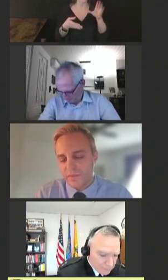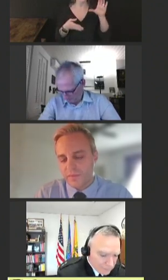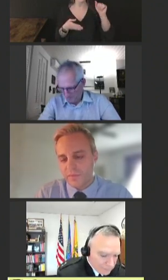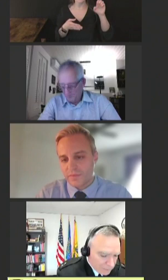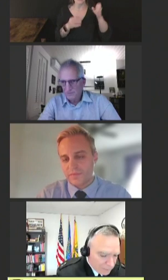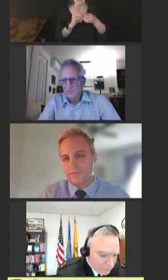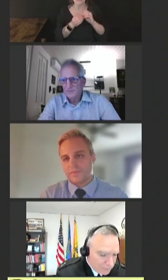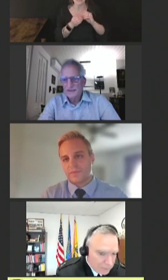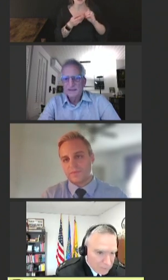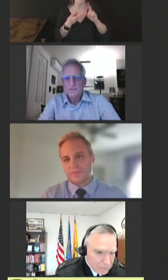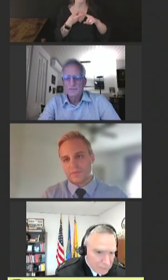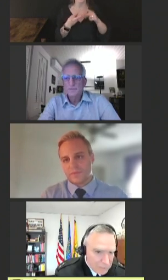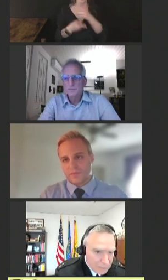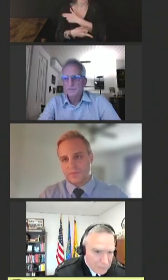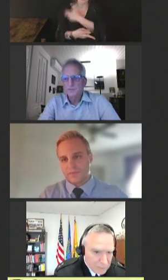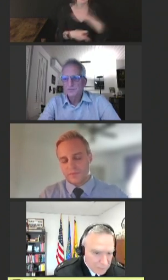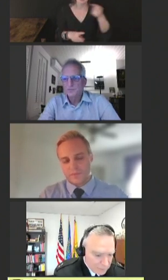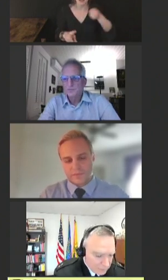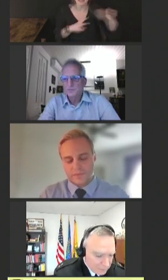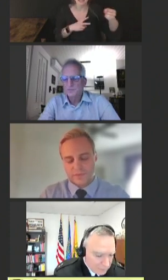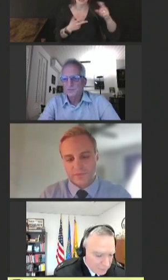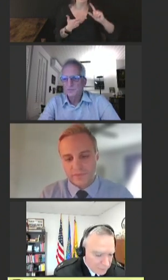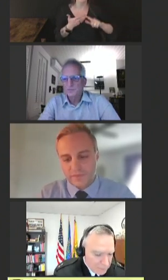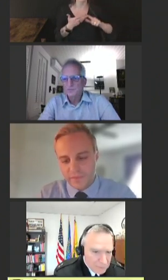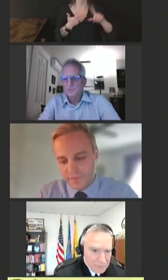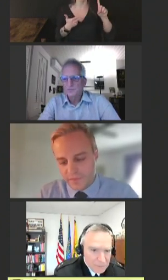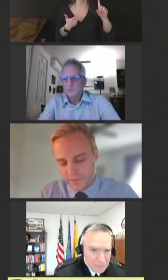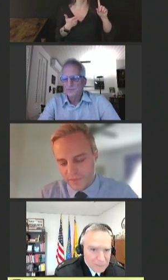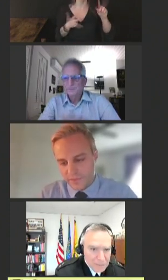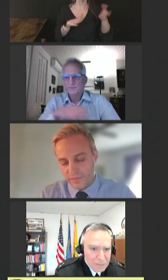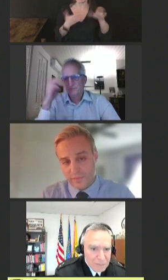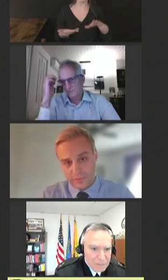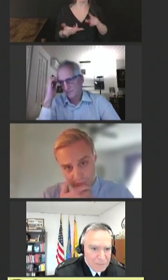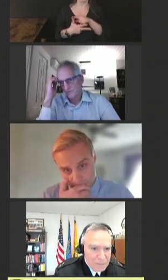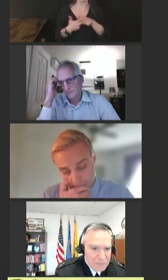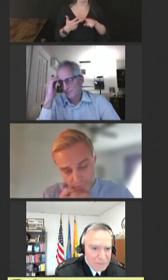the tip of the iceberg. Beneath that is really the long-term effects of the infection, which,